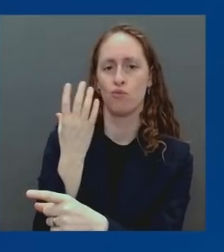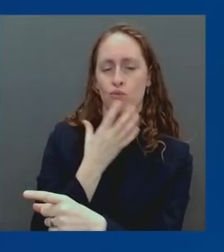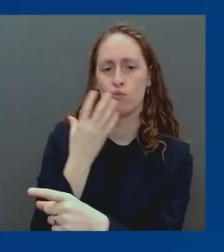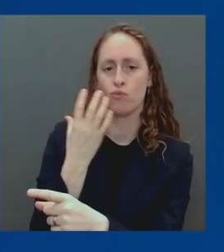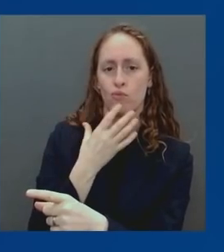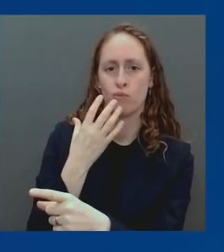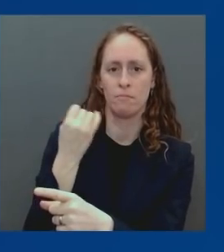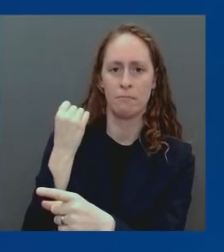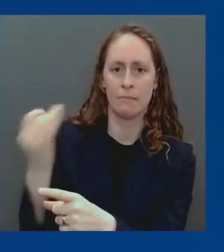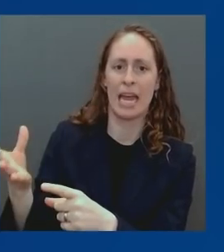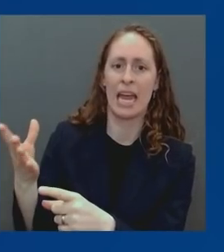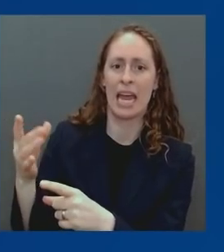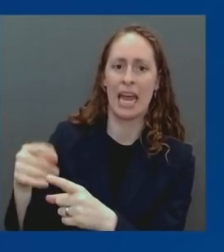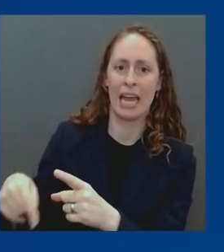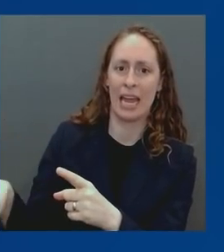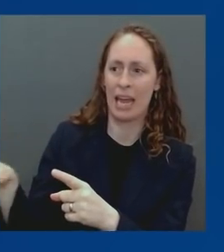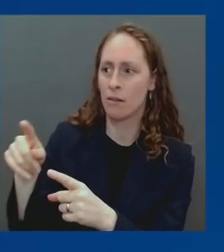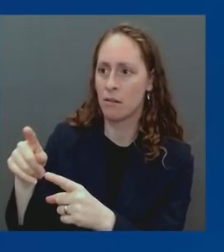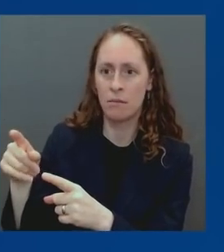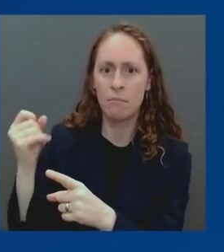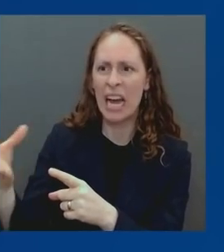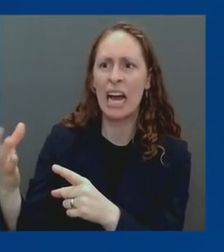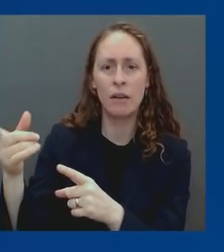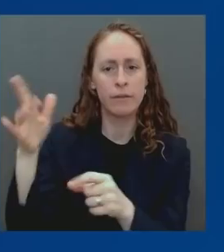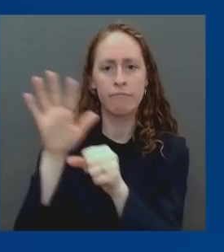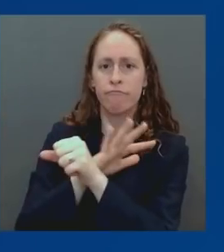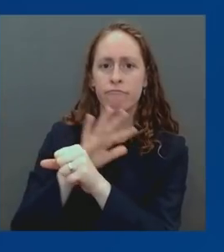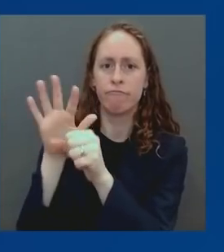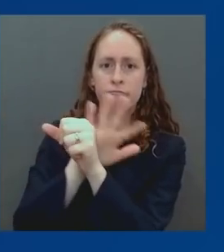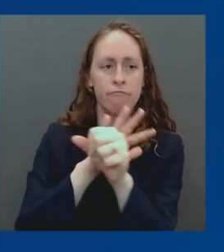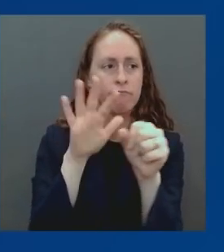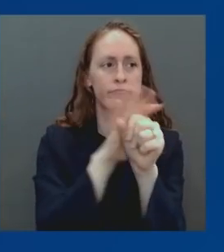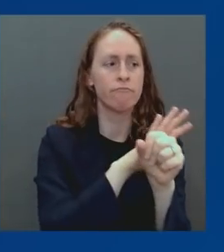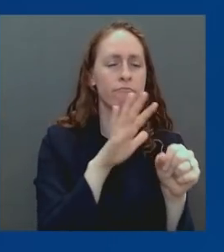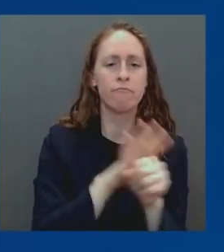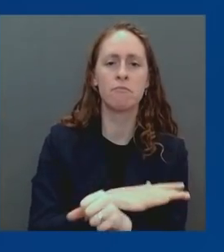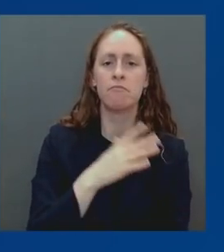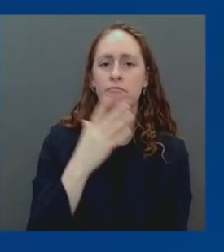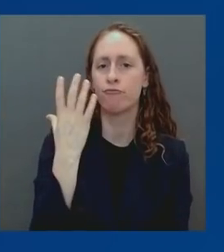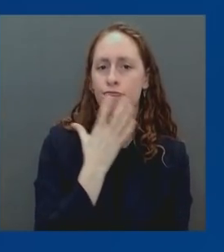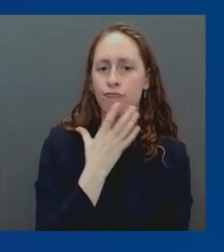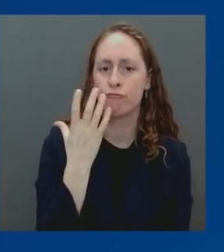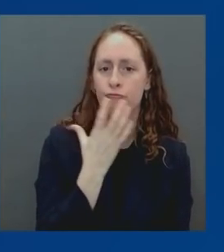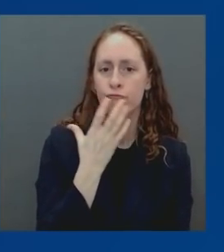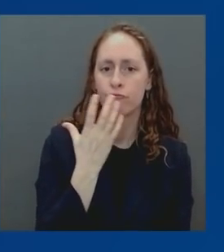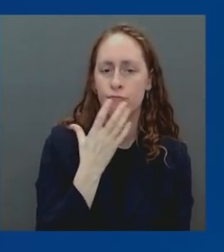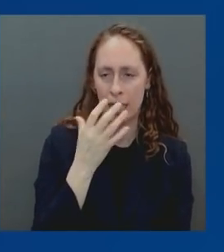So, with that barometer, we've said before, Omicron -- "milder" does not mean "mild."